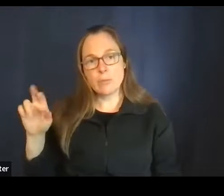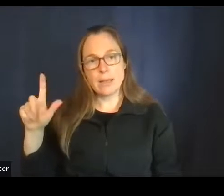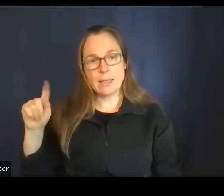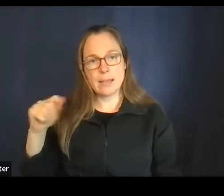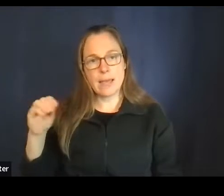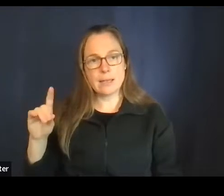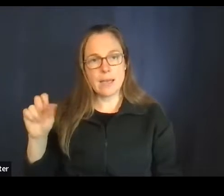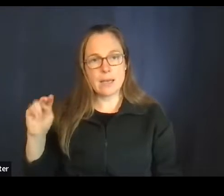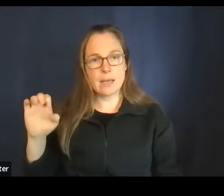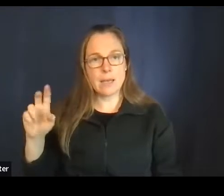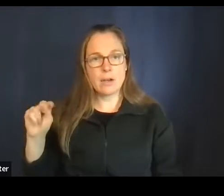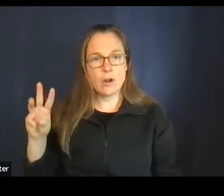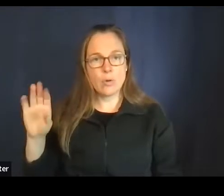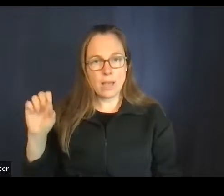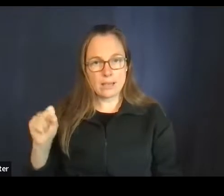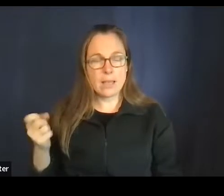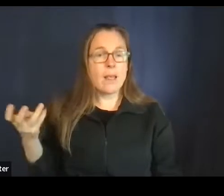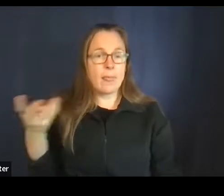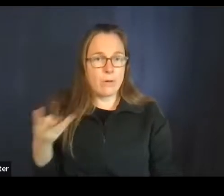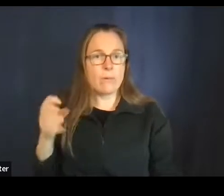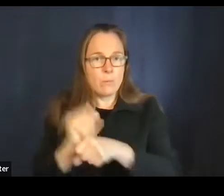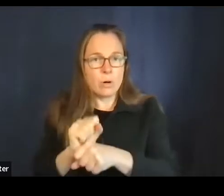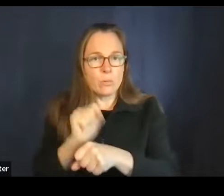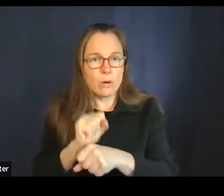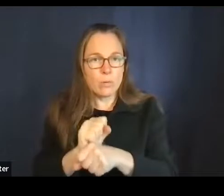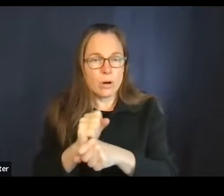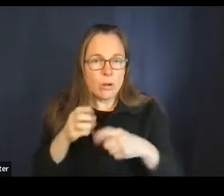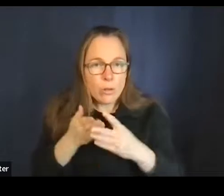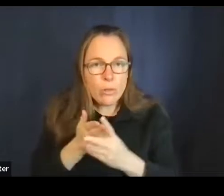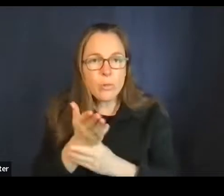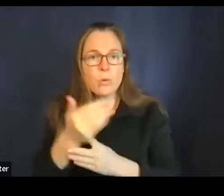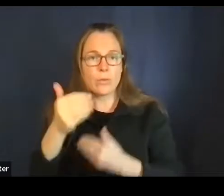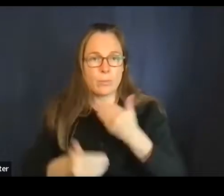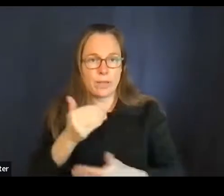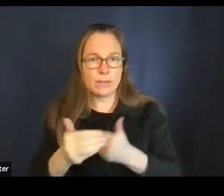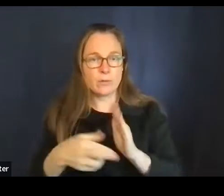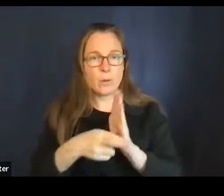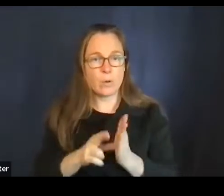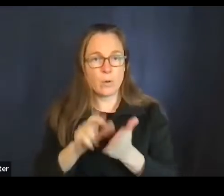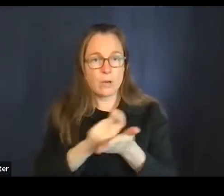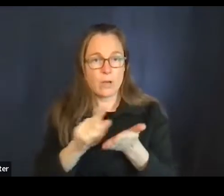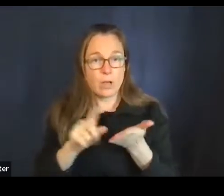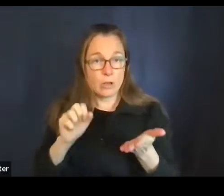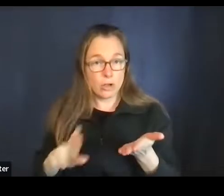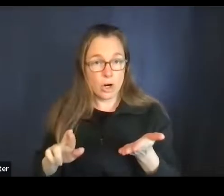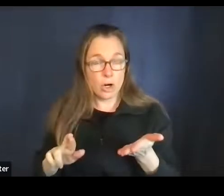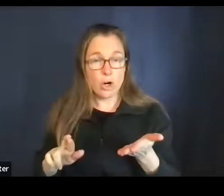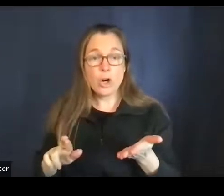Because of their work throughout the charter review process, Portland voters and Portlanders voices were heard.